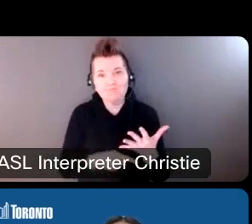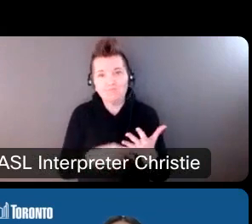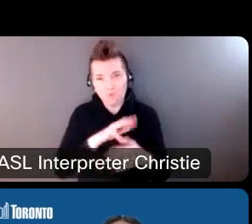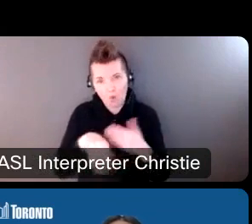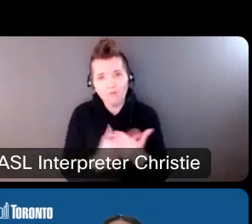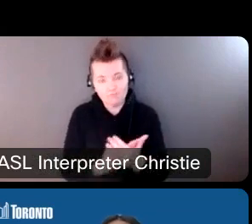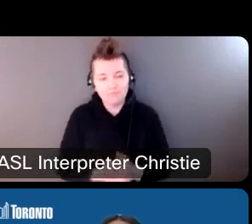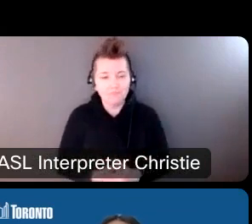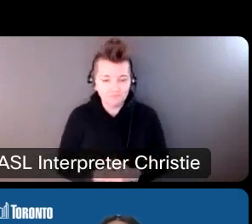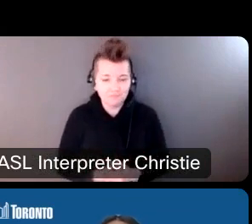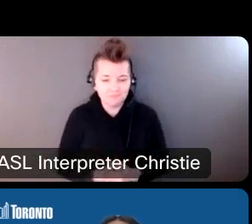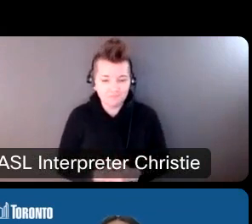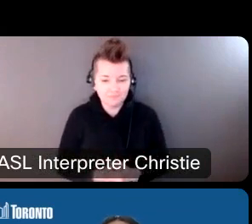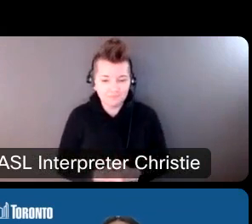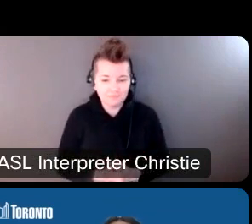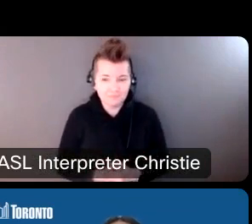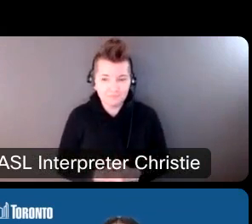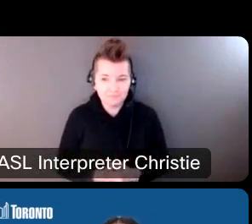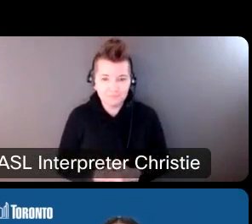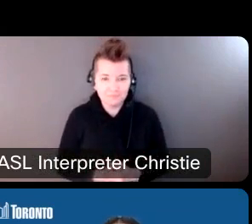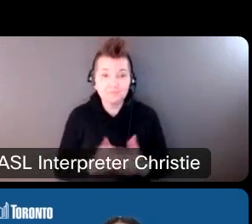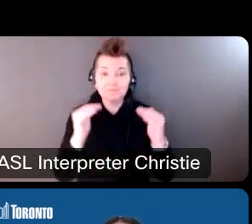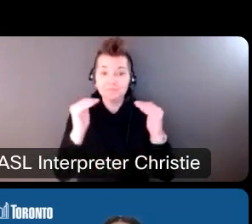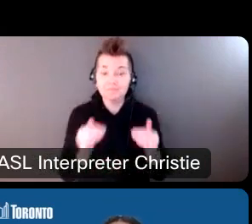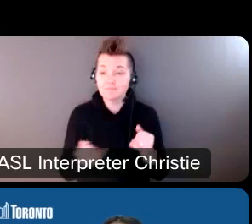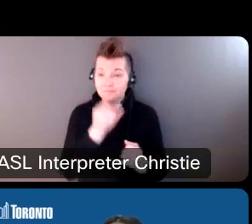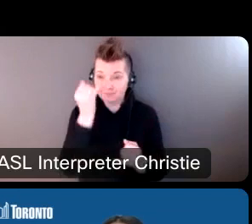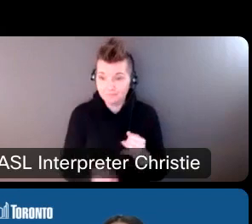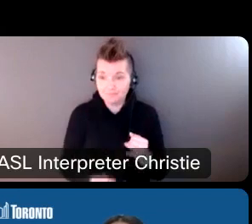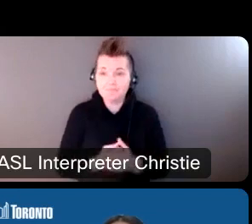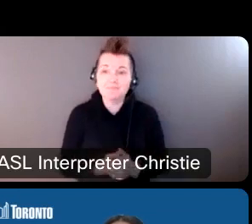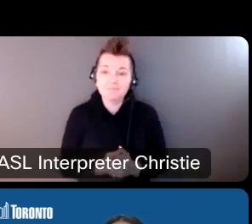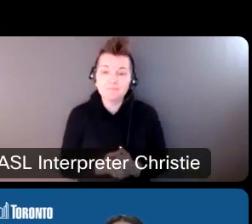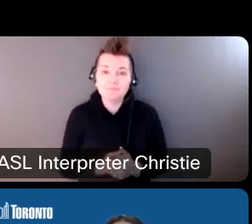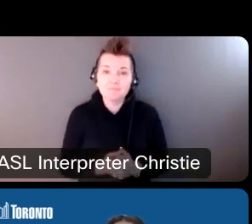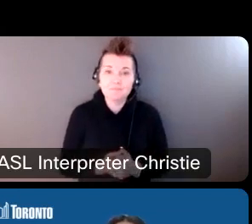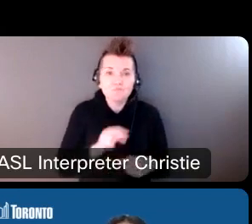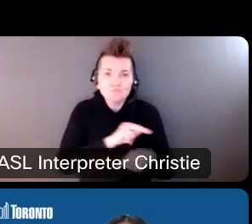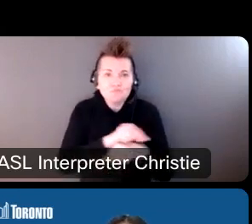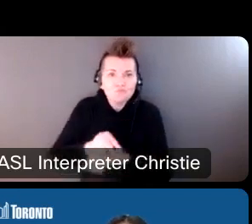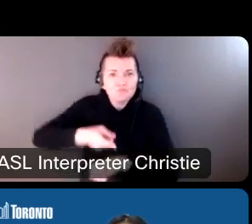And finally, we heard that enforcement around construction-related bylaw infractions and